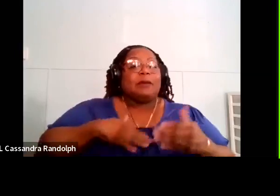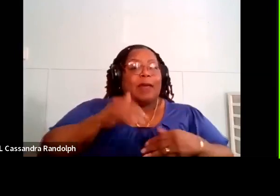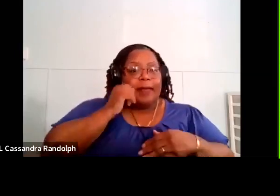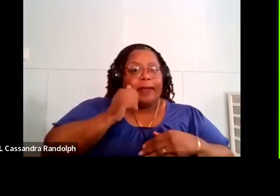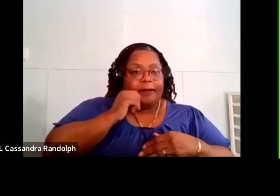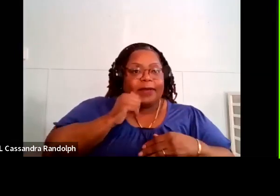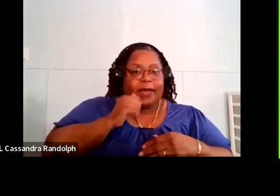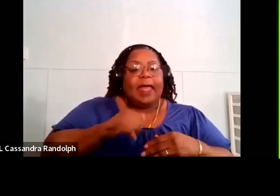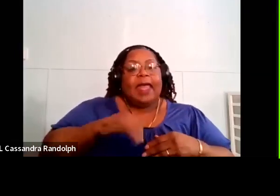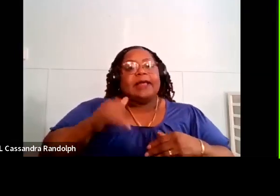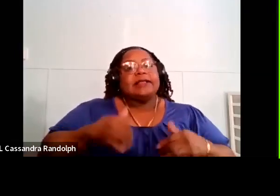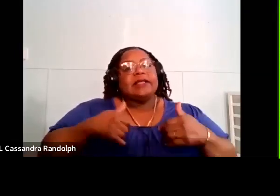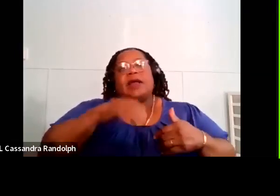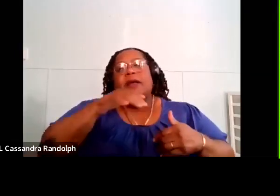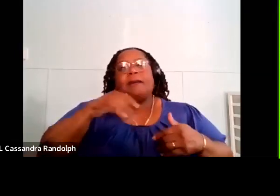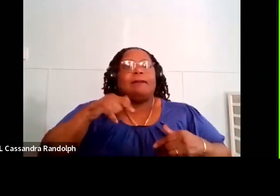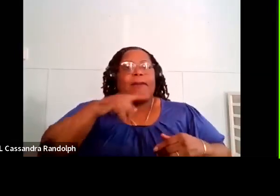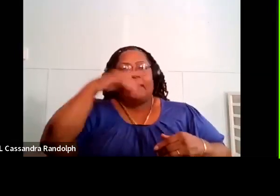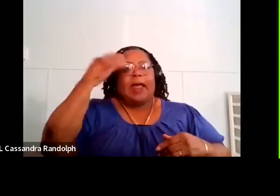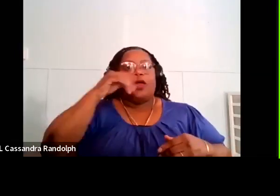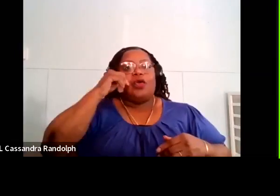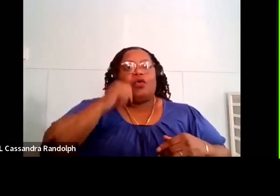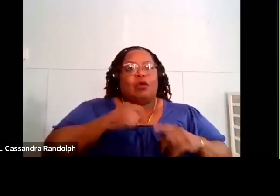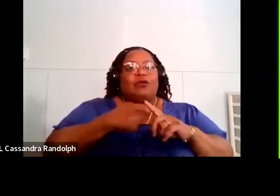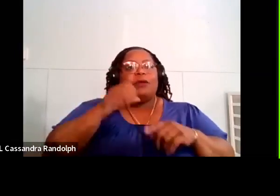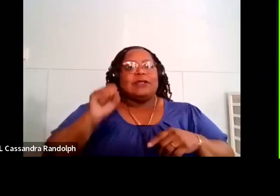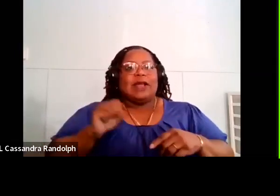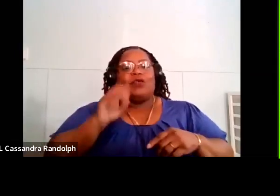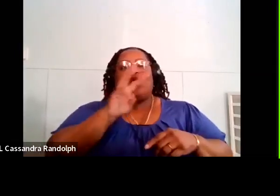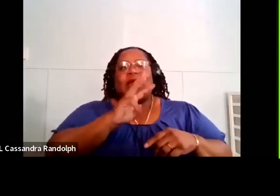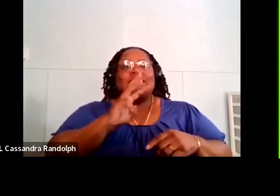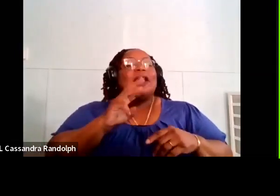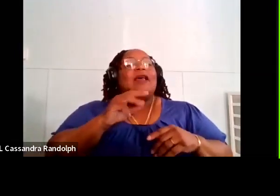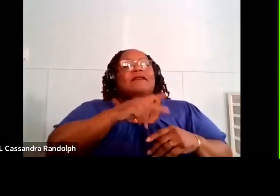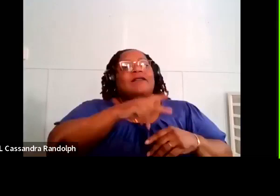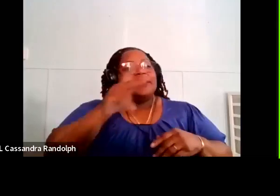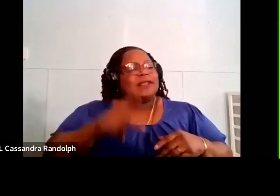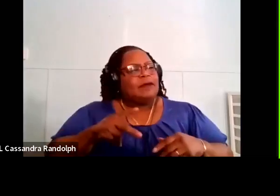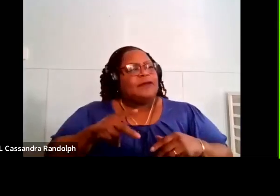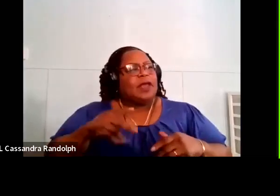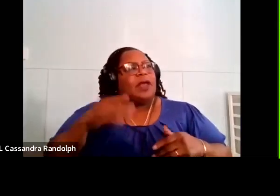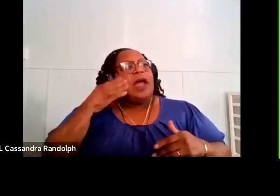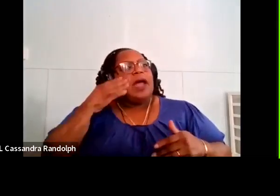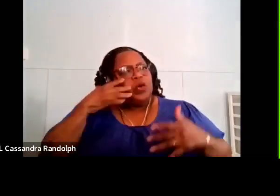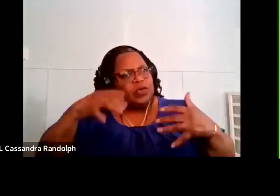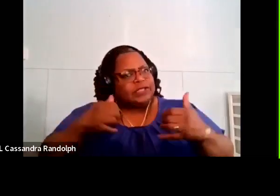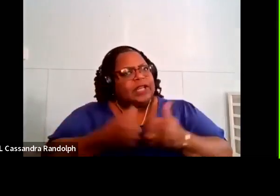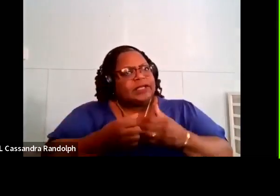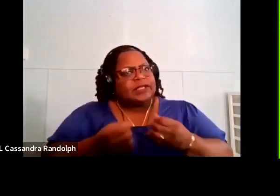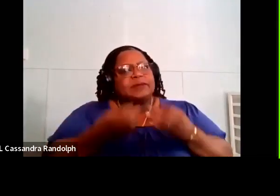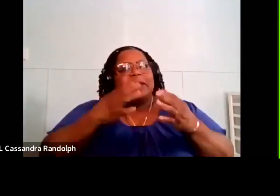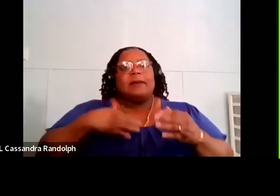for an informed about rights and ensure that they weren't discriminated against for jobs , housing, thank you, thank you, thank you. I certainly